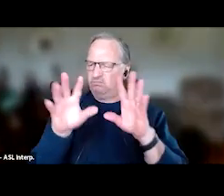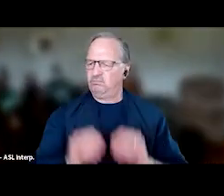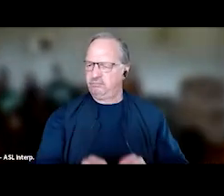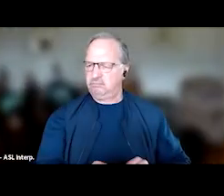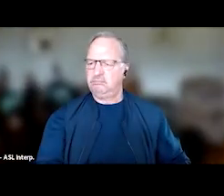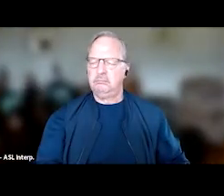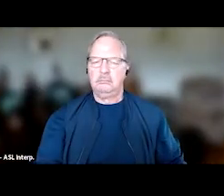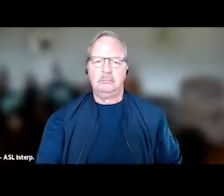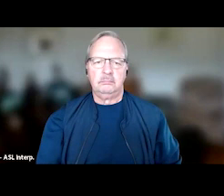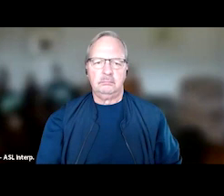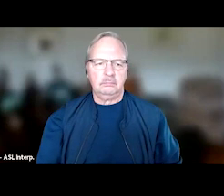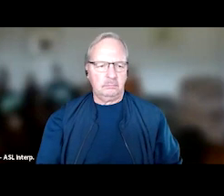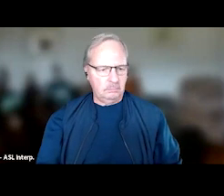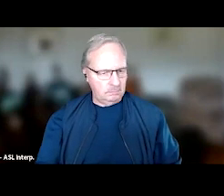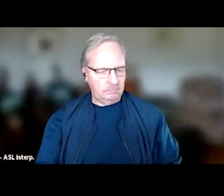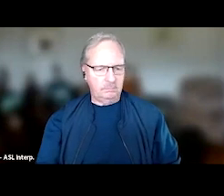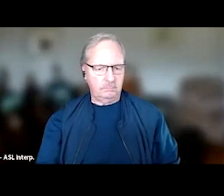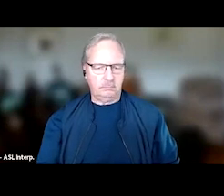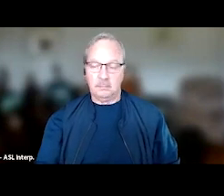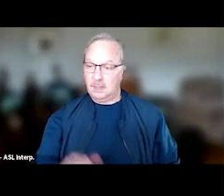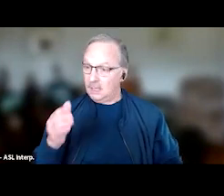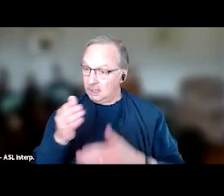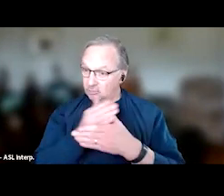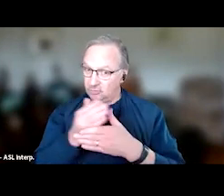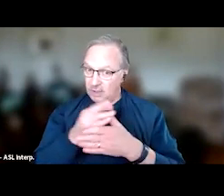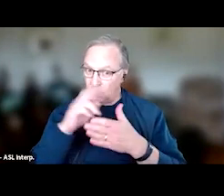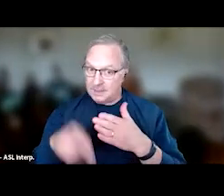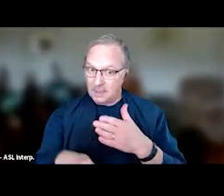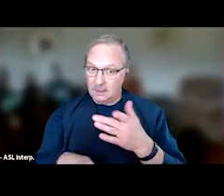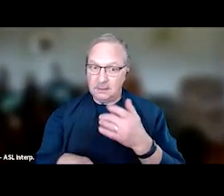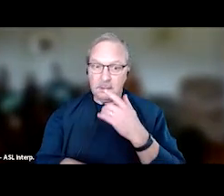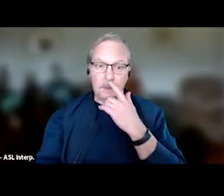And let's see, are you able to share the results or should I be doing that?